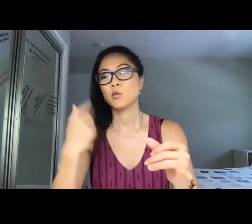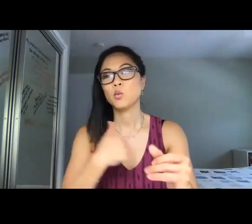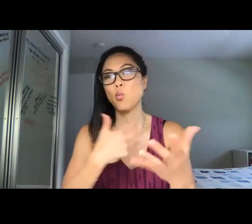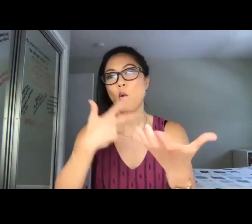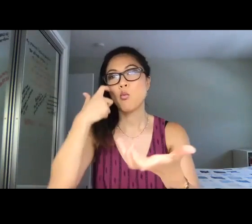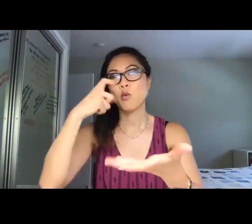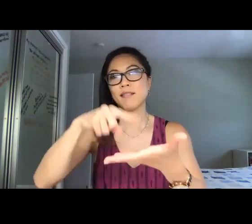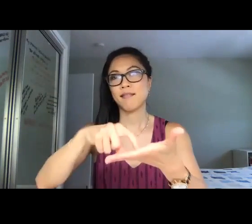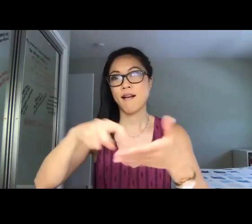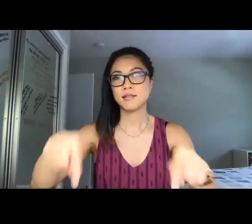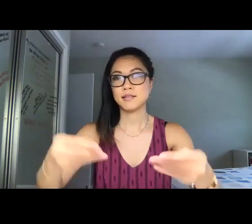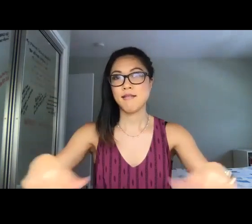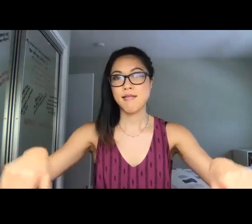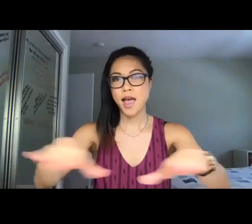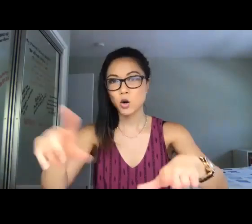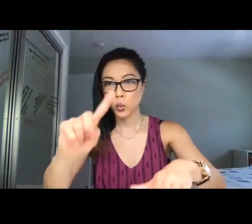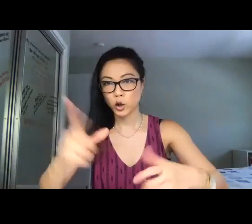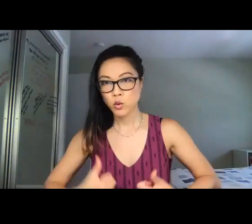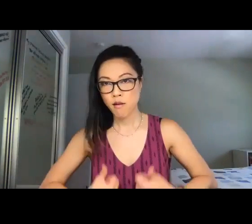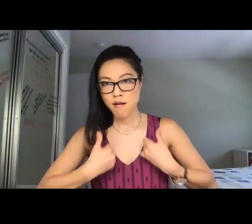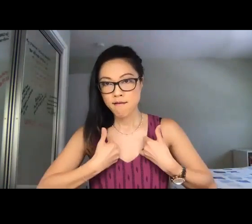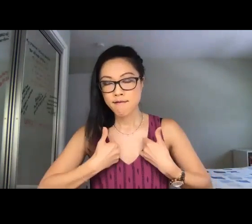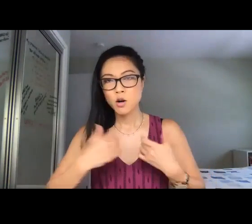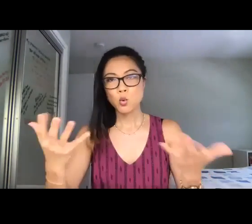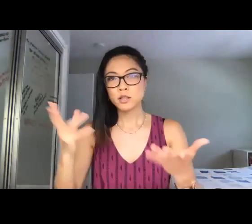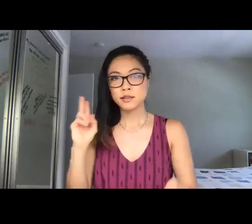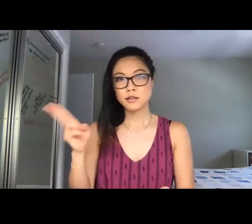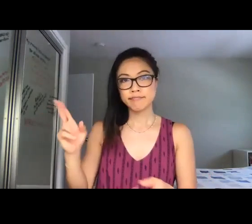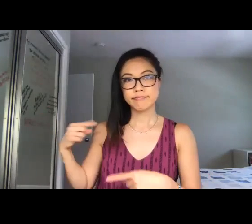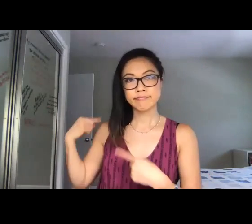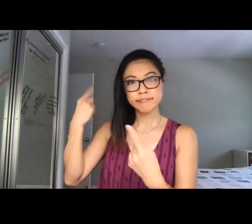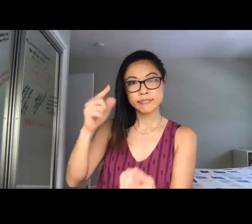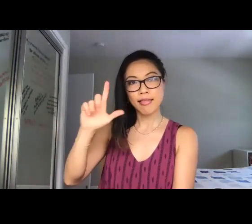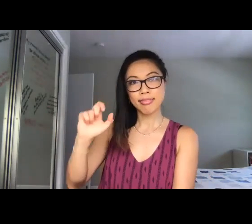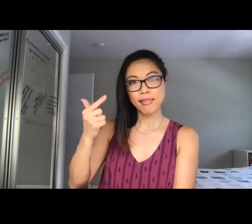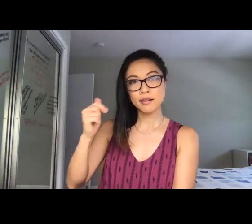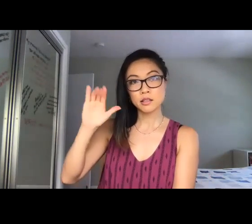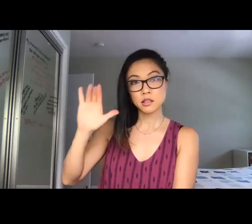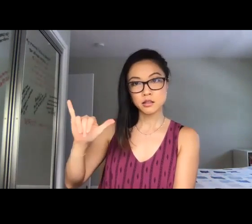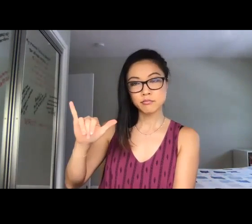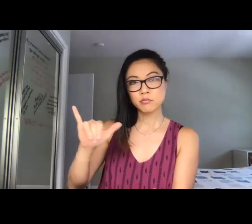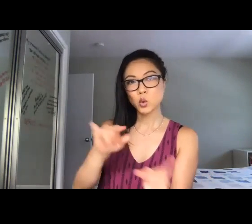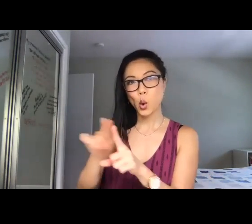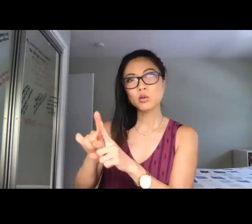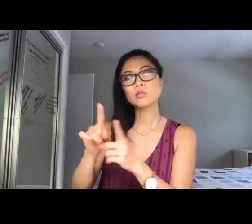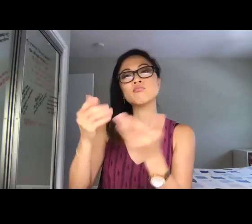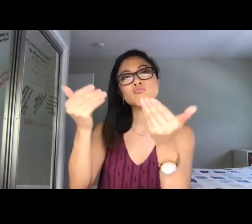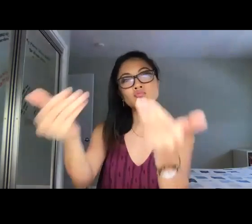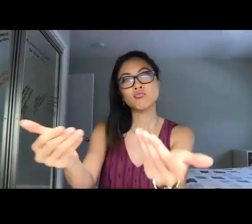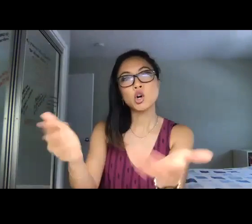where you are and that you consider to also do an acknowledgment in your own right.